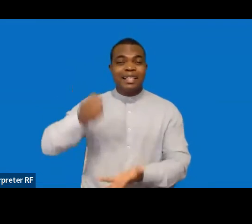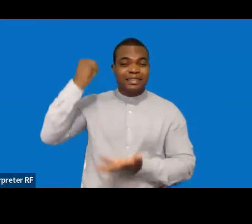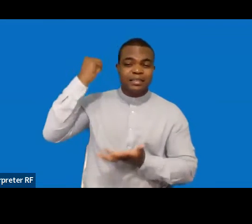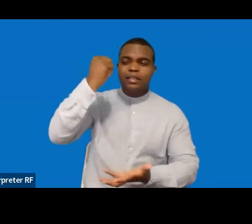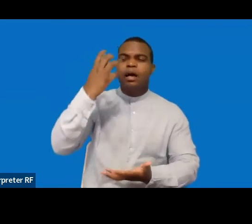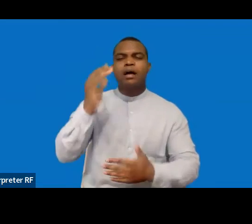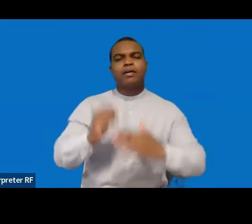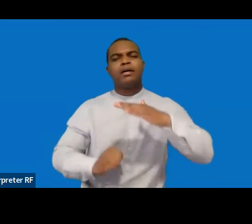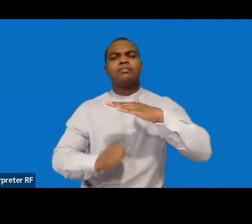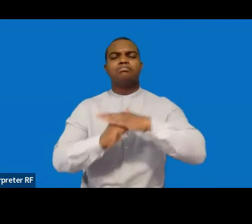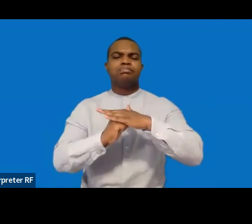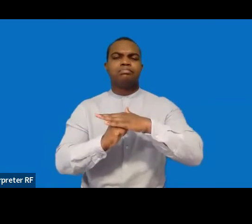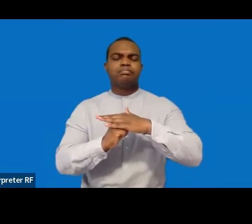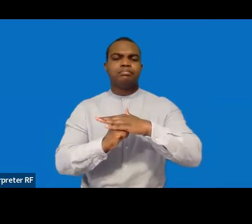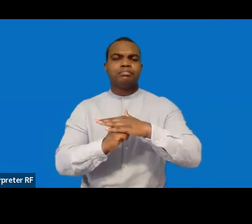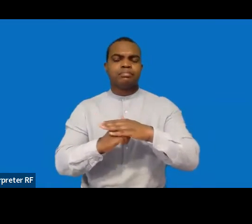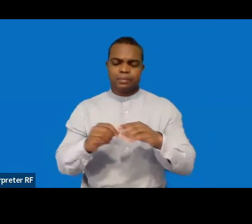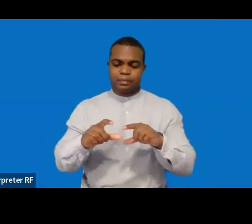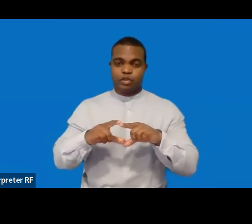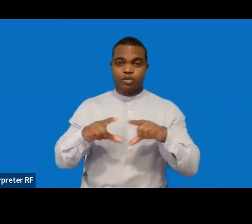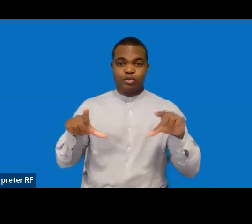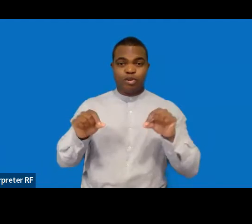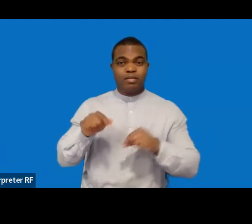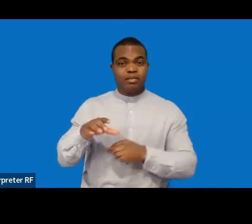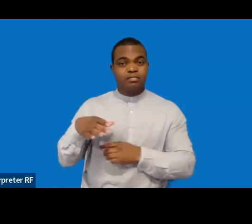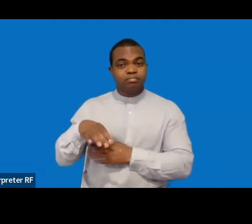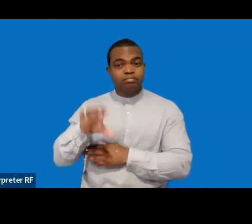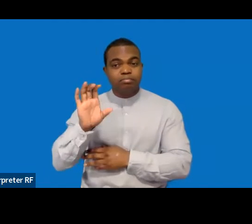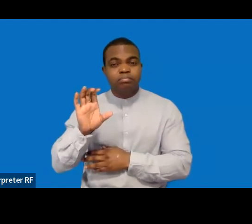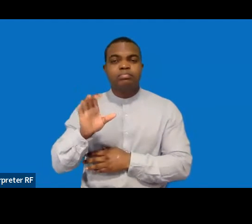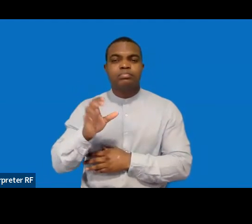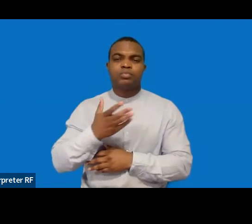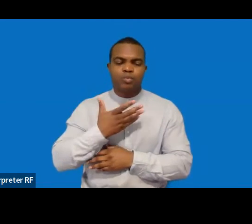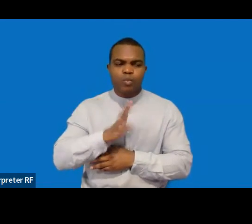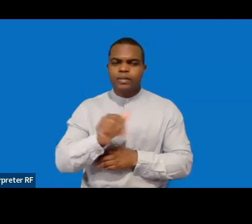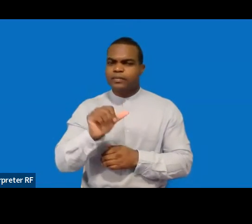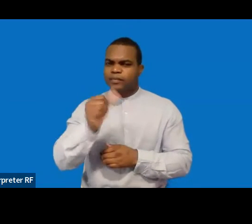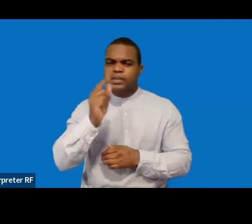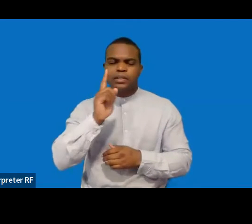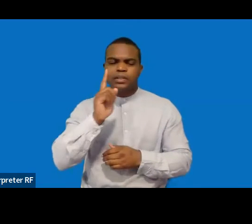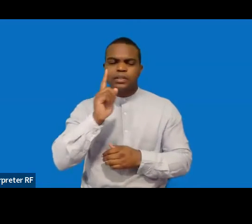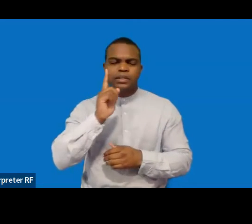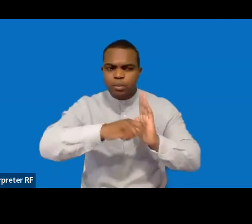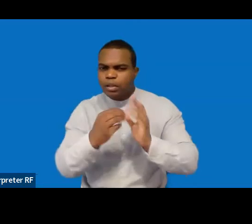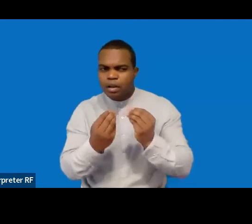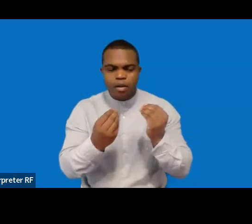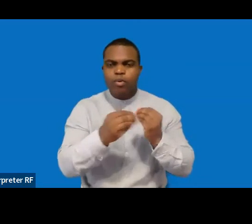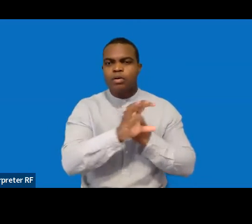These 8 countries... So, even if you are a Belgian person with the European Disability Card